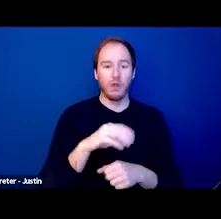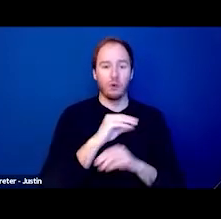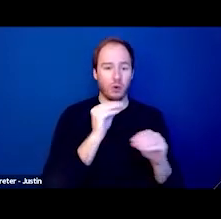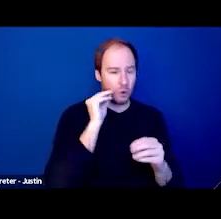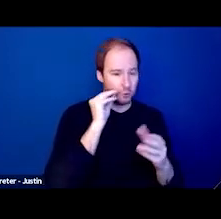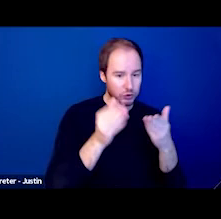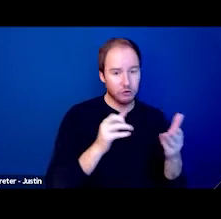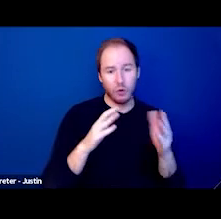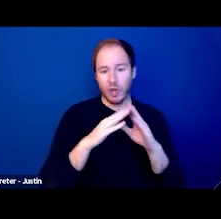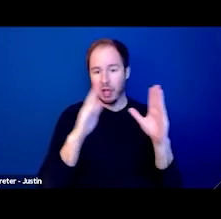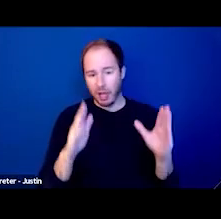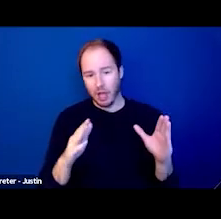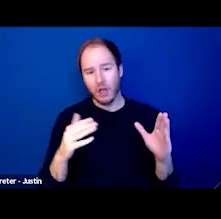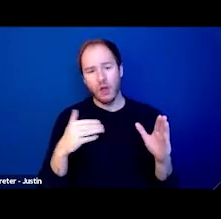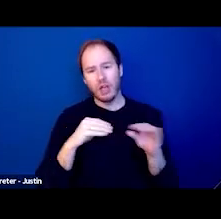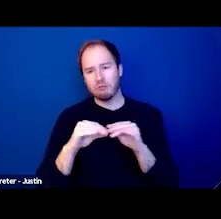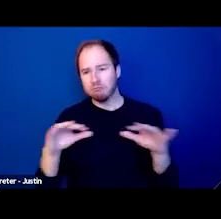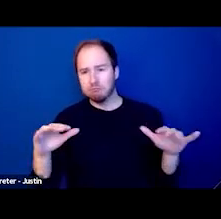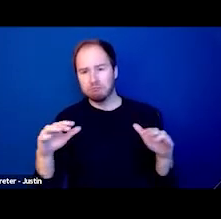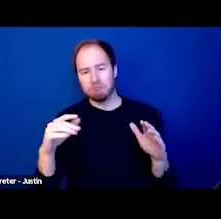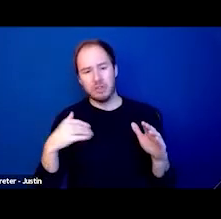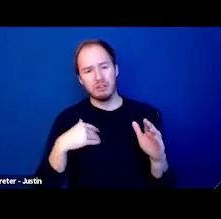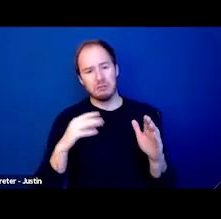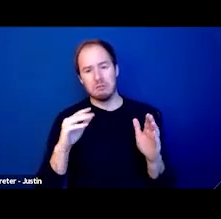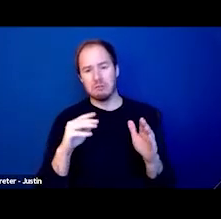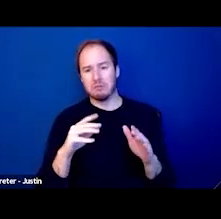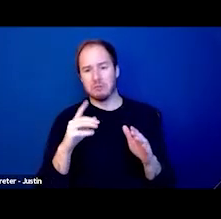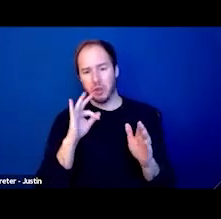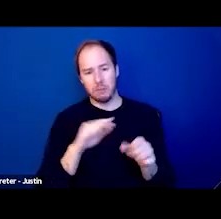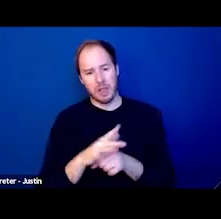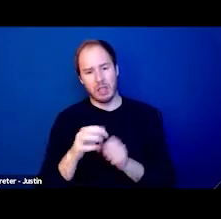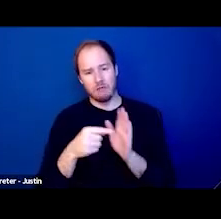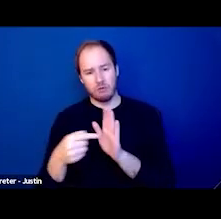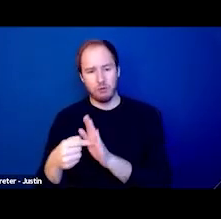but we have representation across the board. We have quite a few representatives